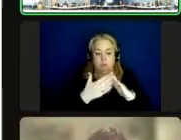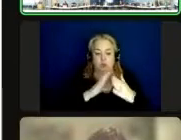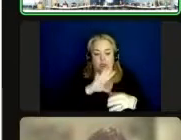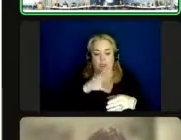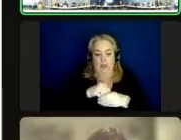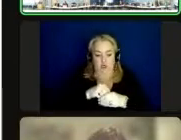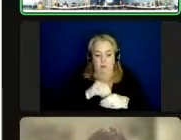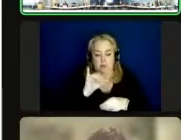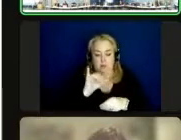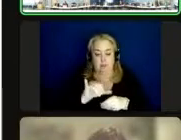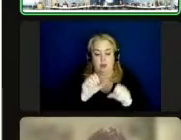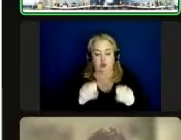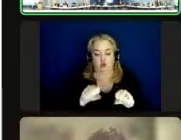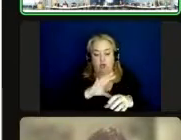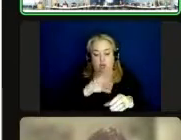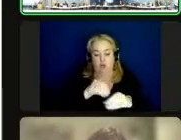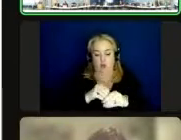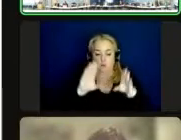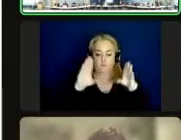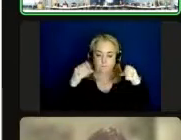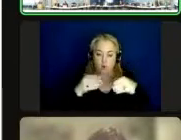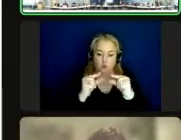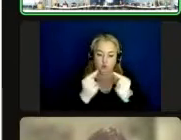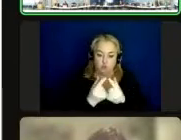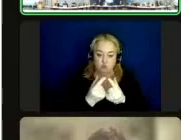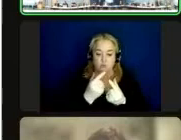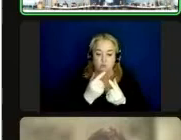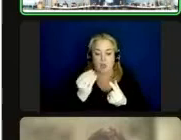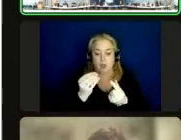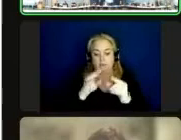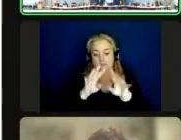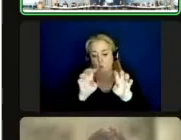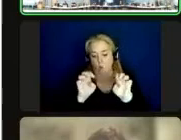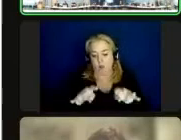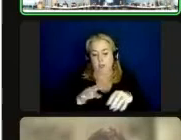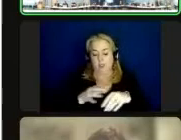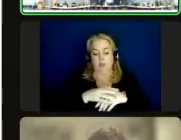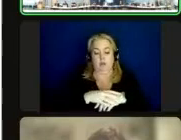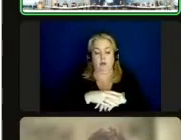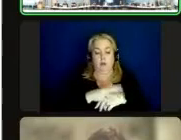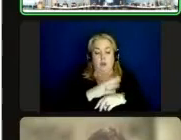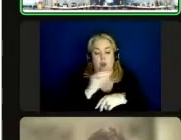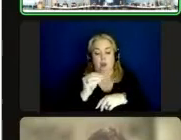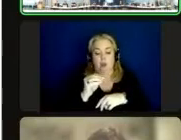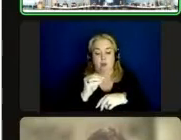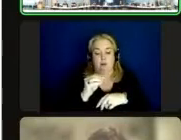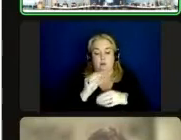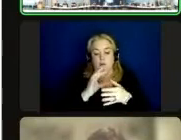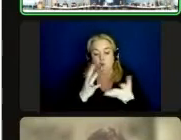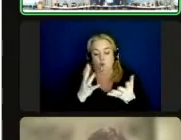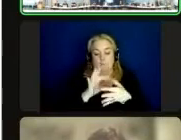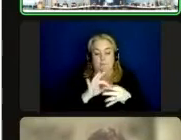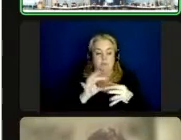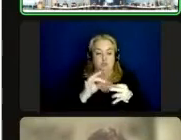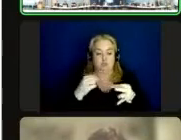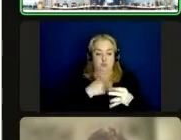LOCAL CONSIDERATIONS AND HAVE MY THIRD TOPIC. I WANT TO TALK ABOUT IT.